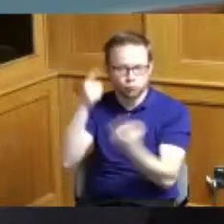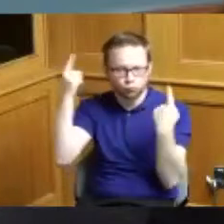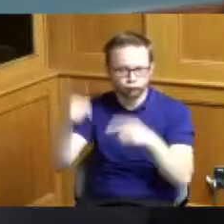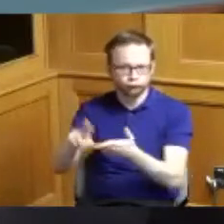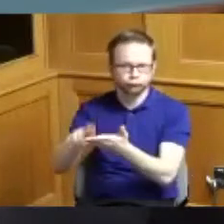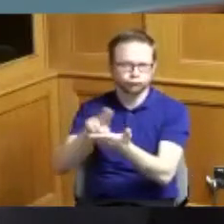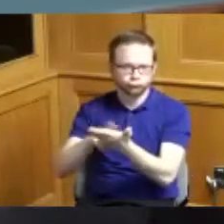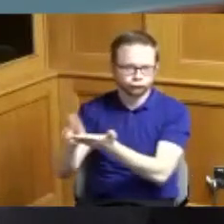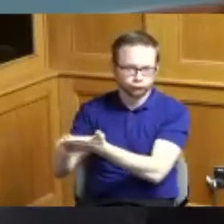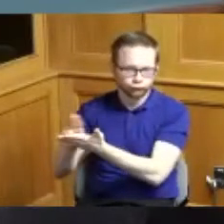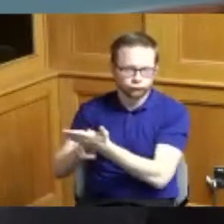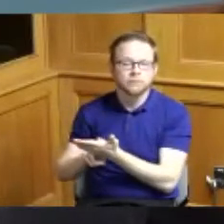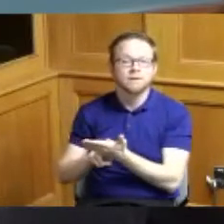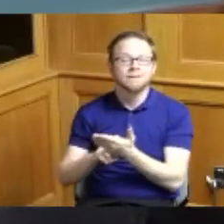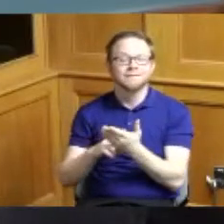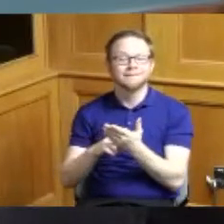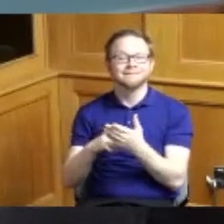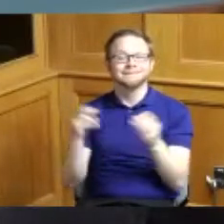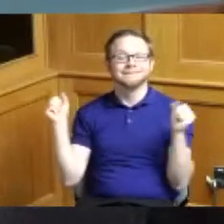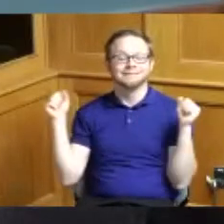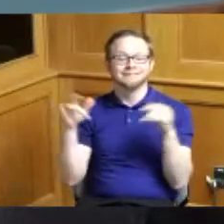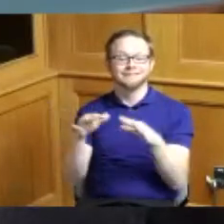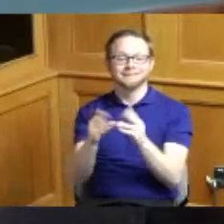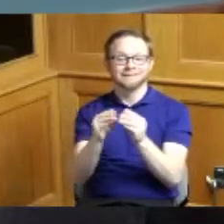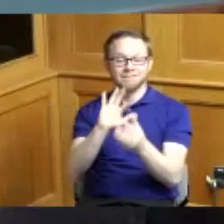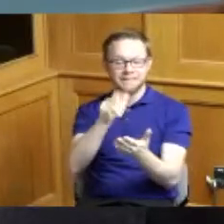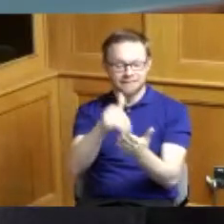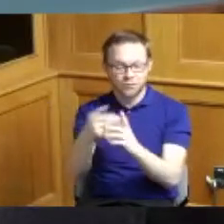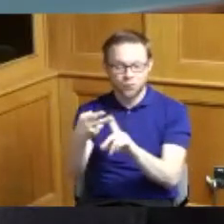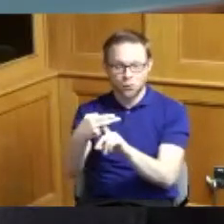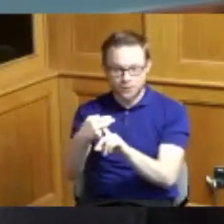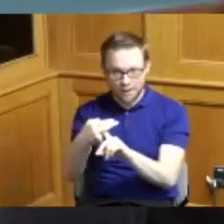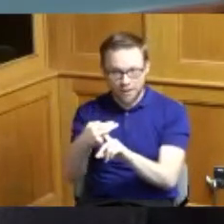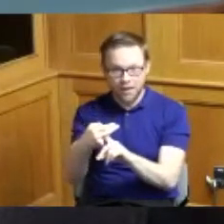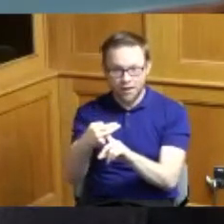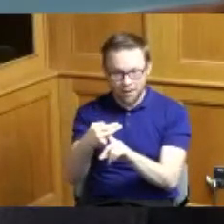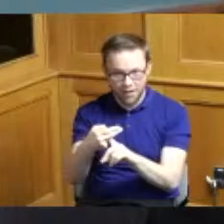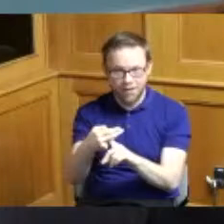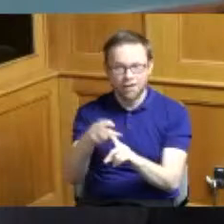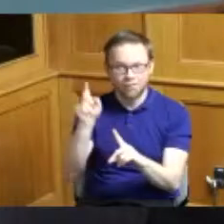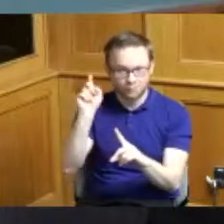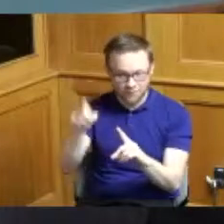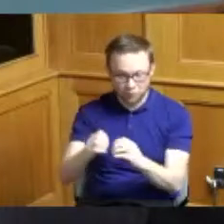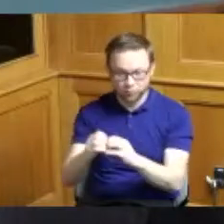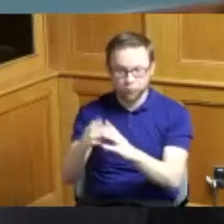convention center and the hotel we got to have a convention hotel we had a presentation